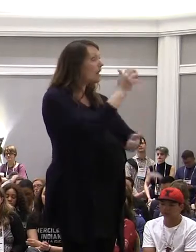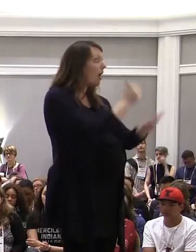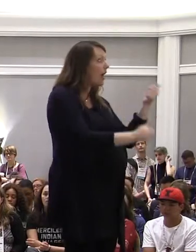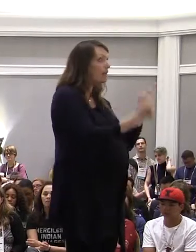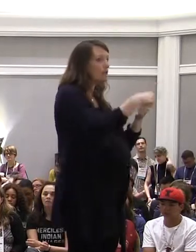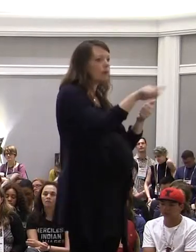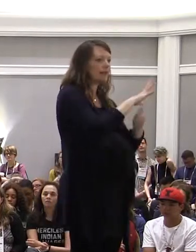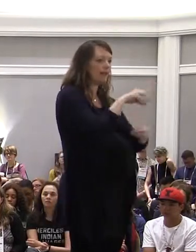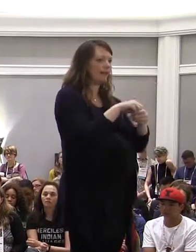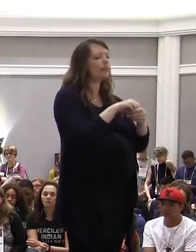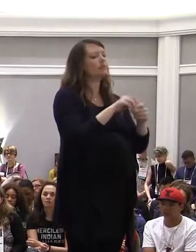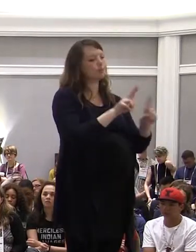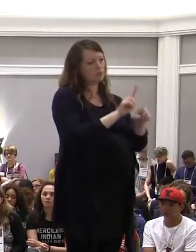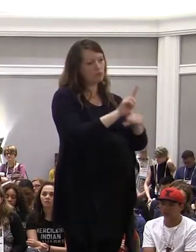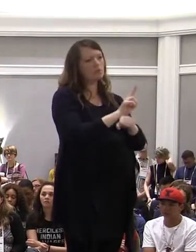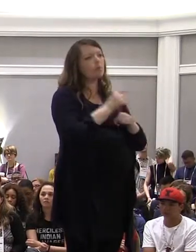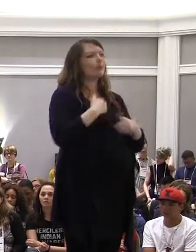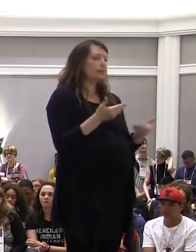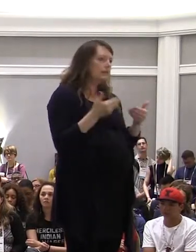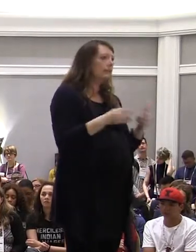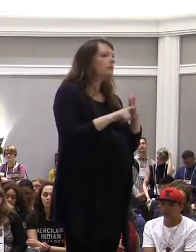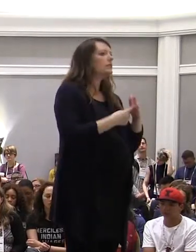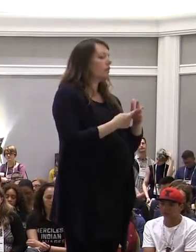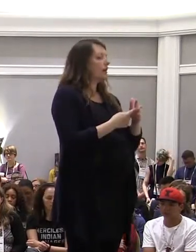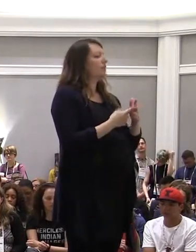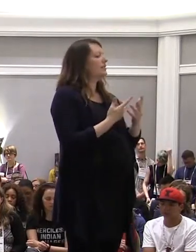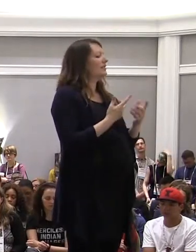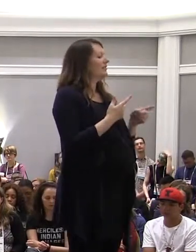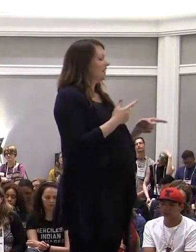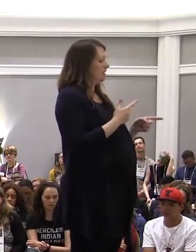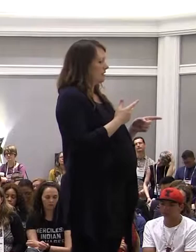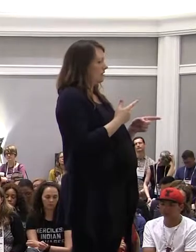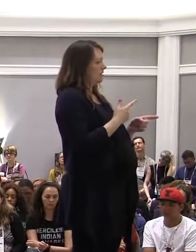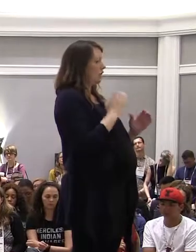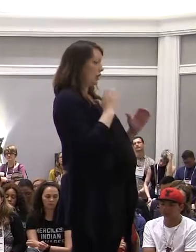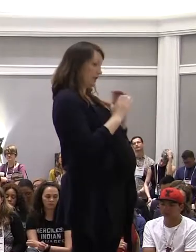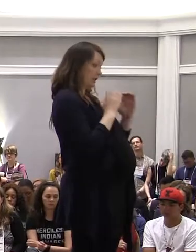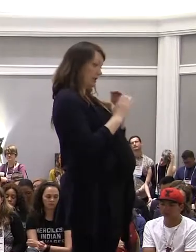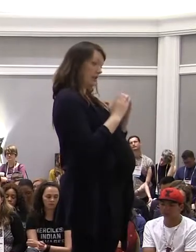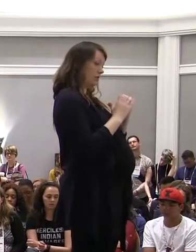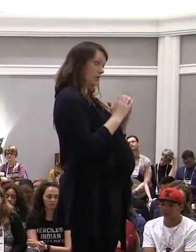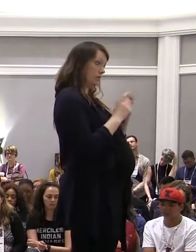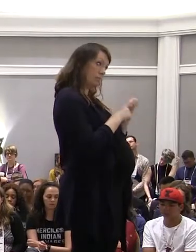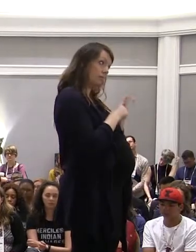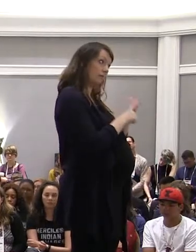and we can finally begin the process of moving from a conversation that has existed for decades